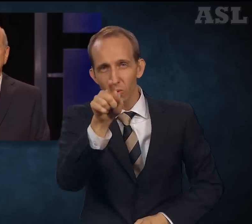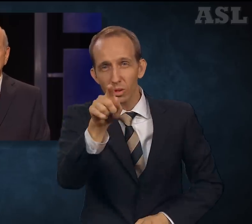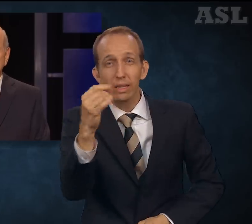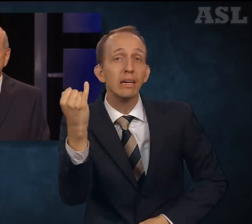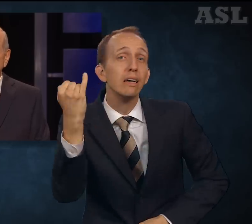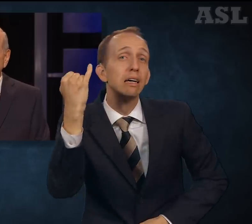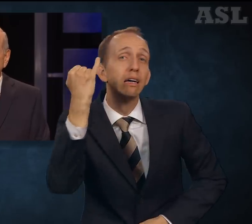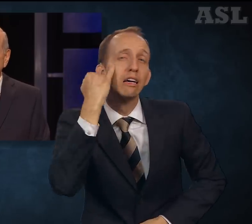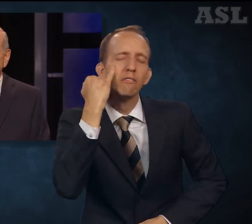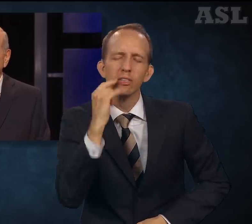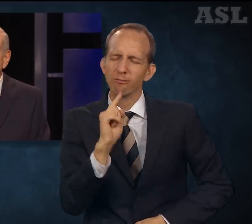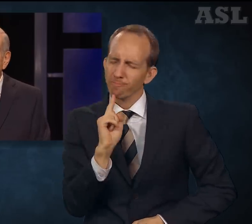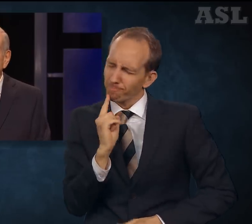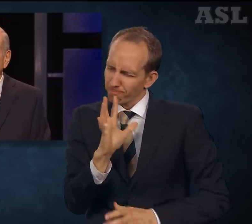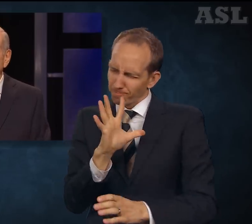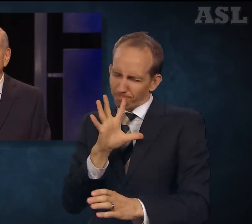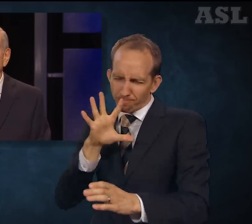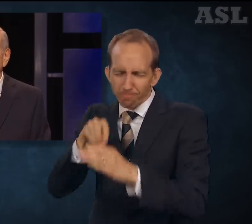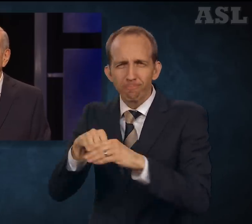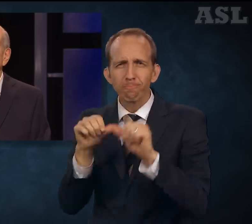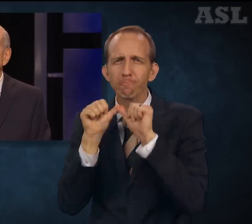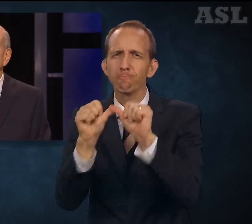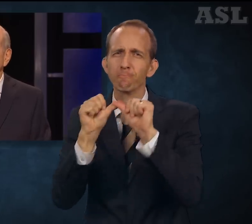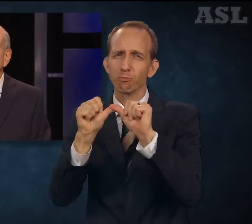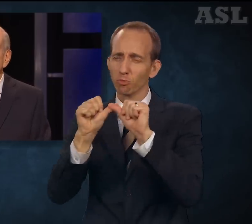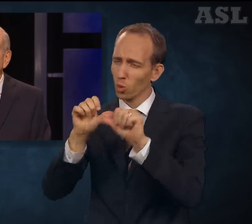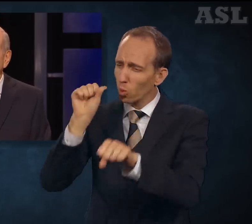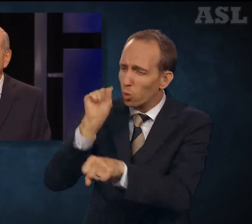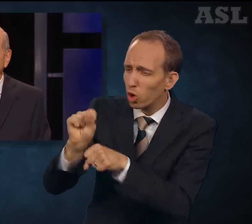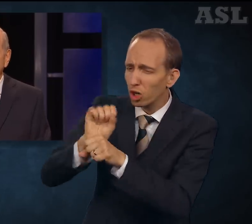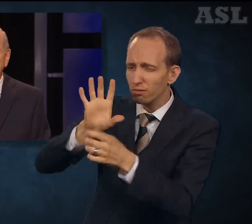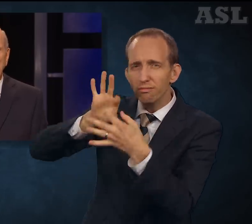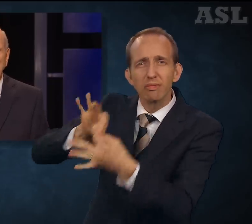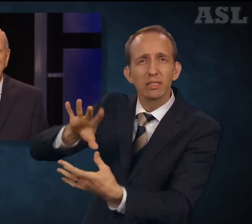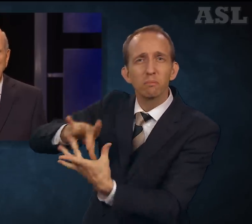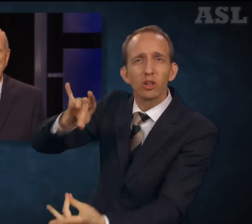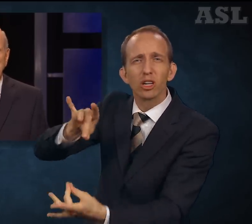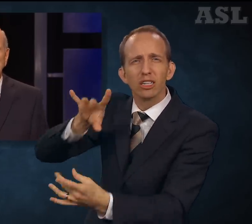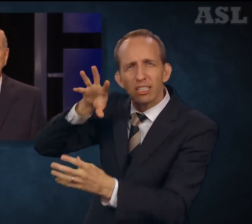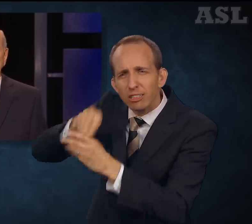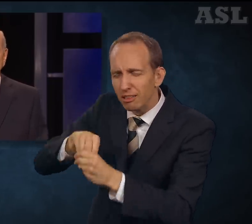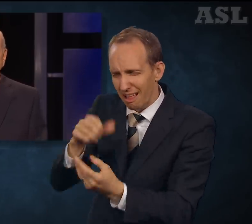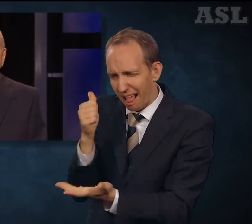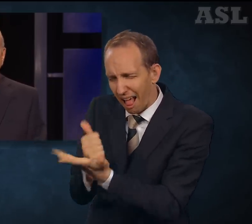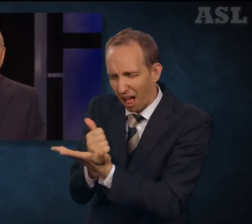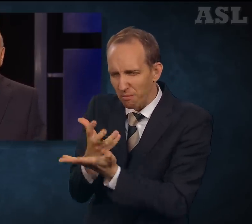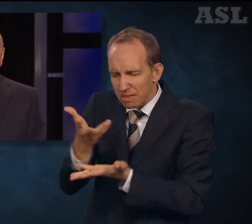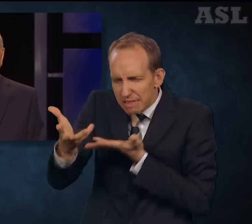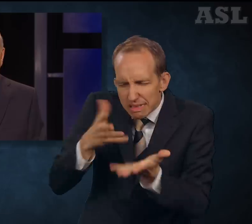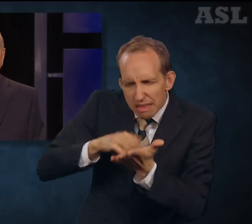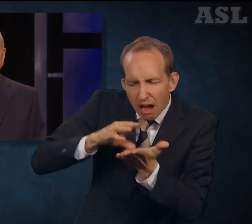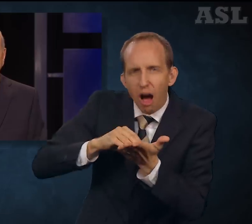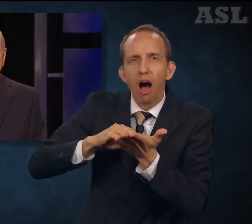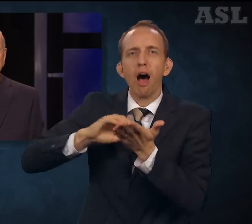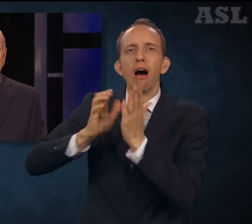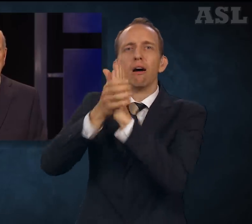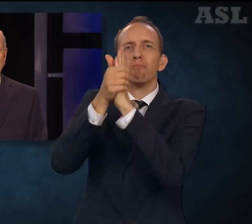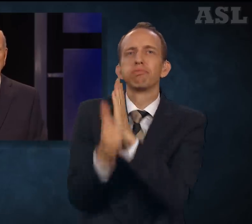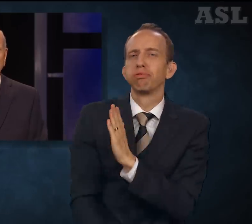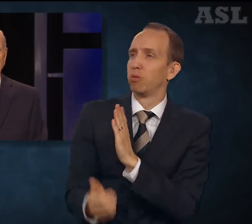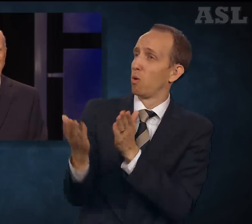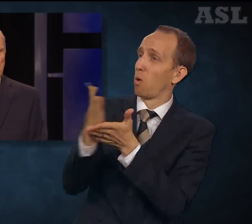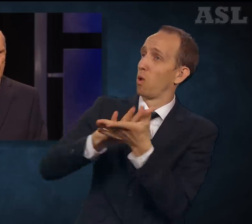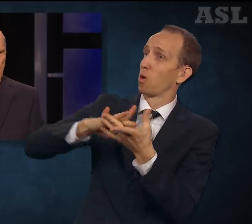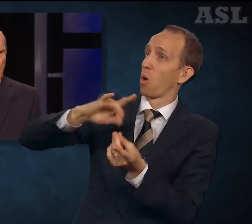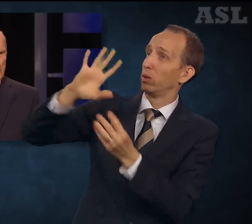NOT CENTERED ON THE PATH--I